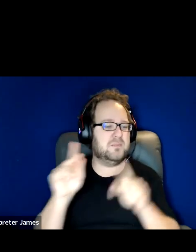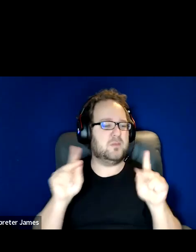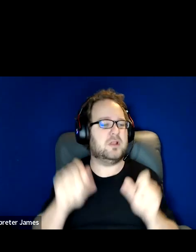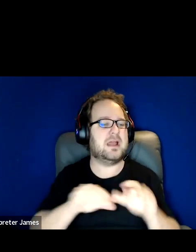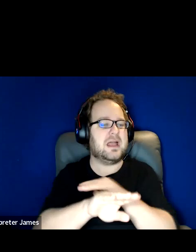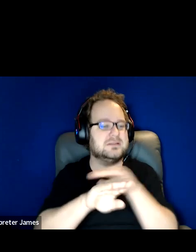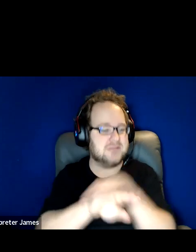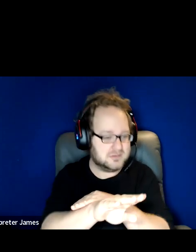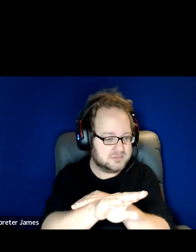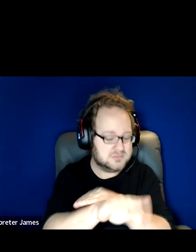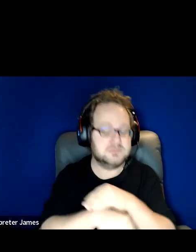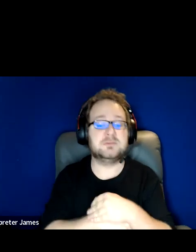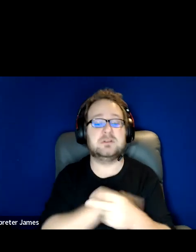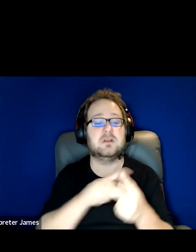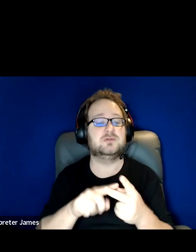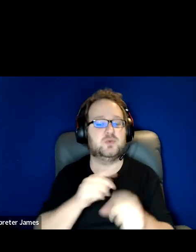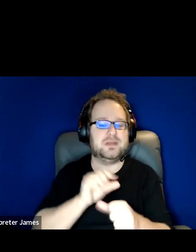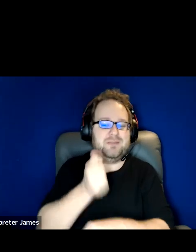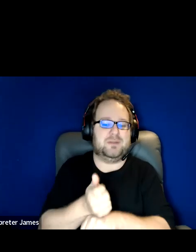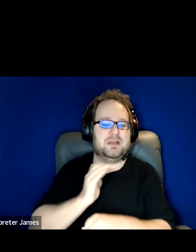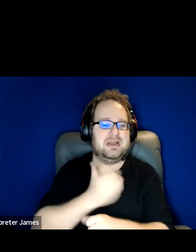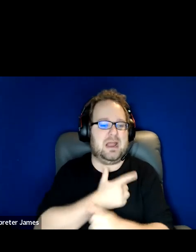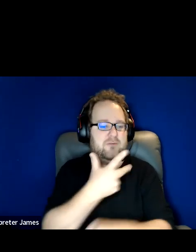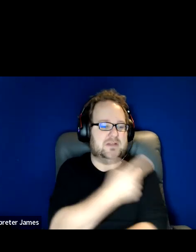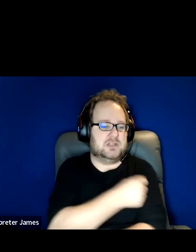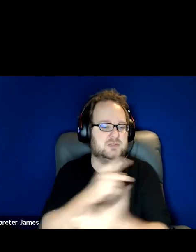equitably our vaccination program and pulled access for